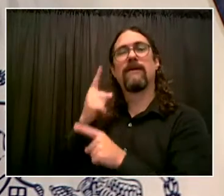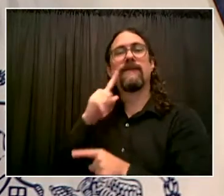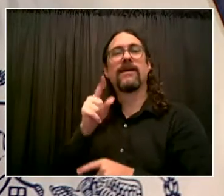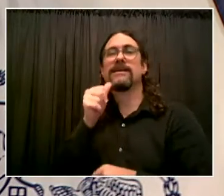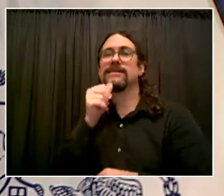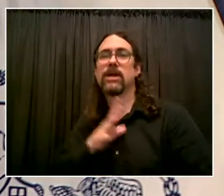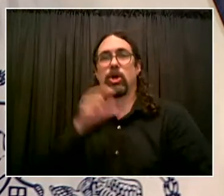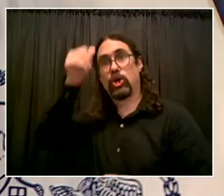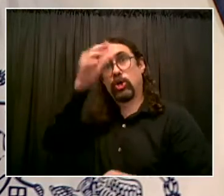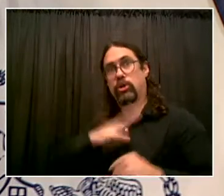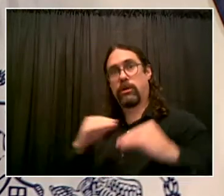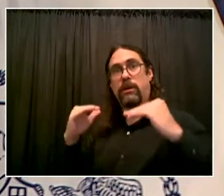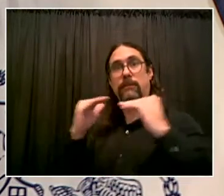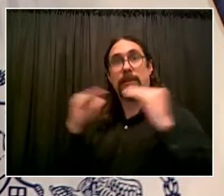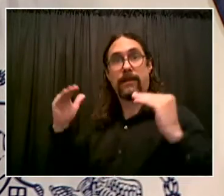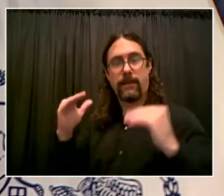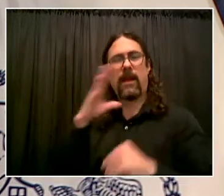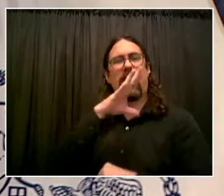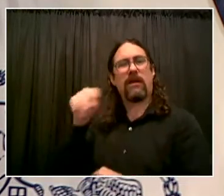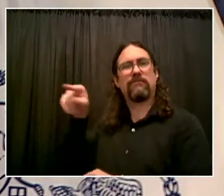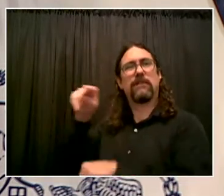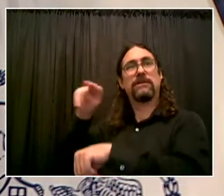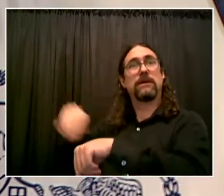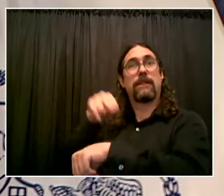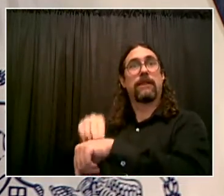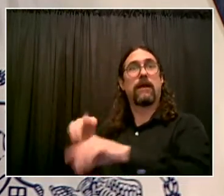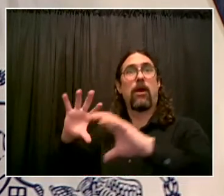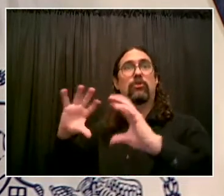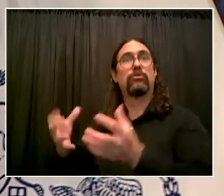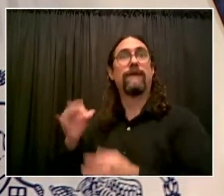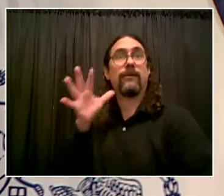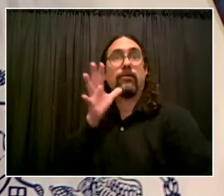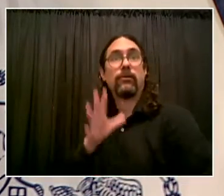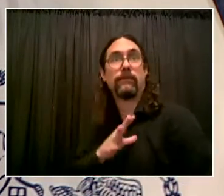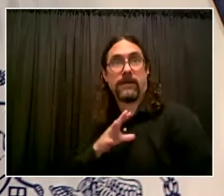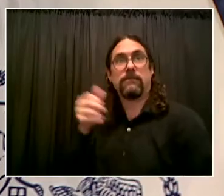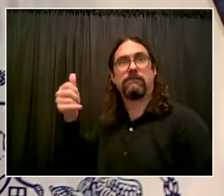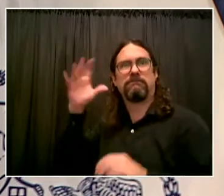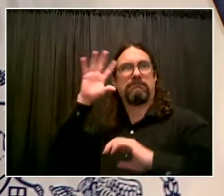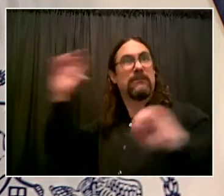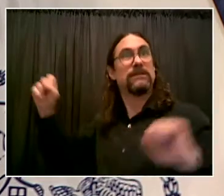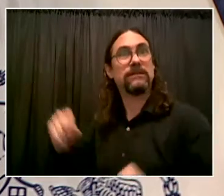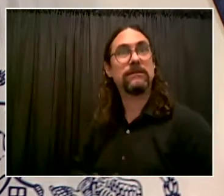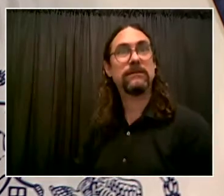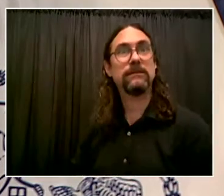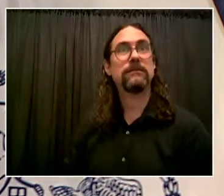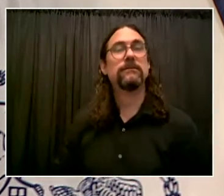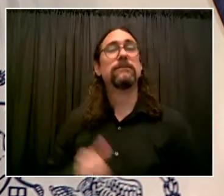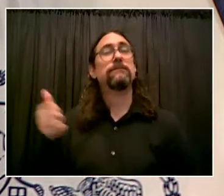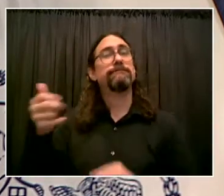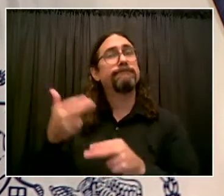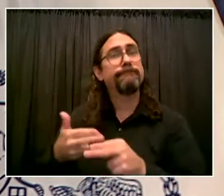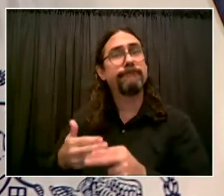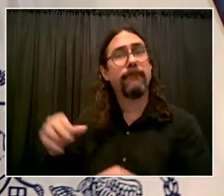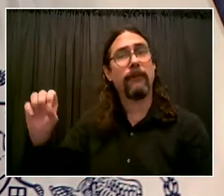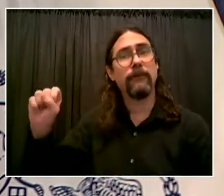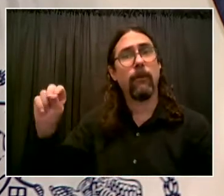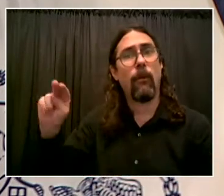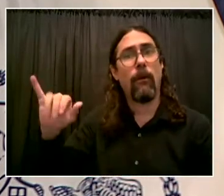AND FOR WOMEN, I